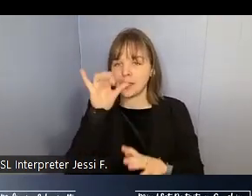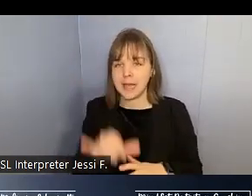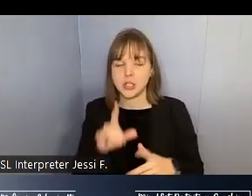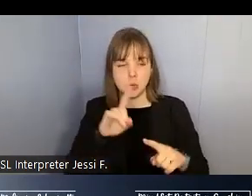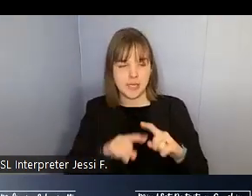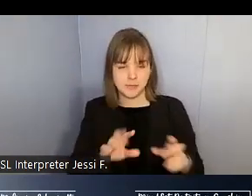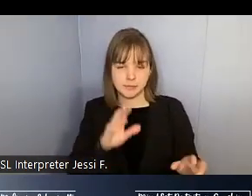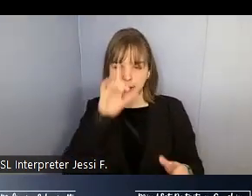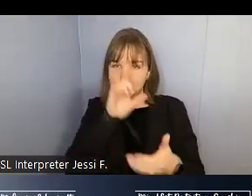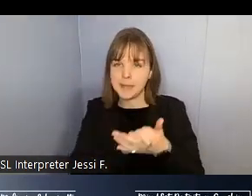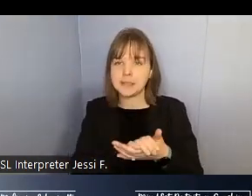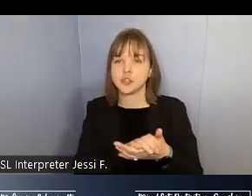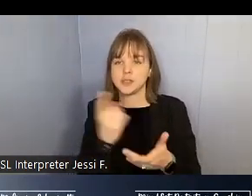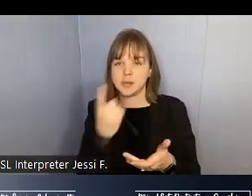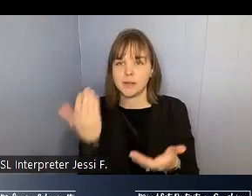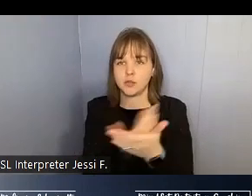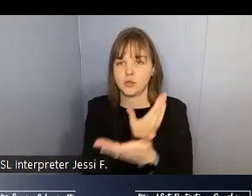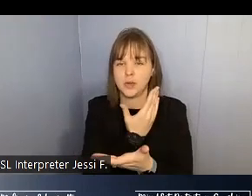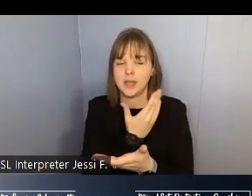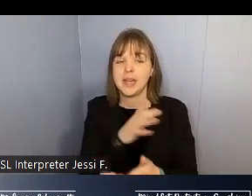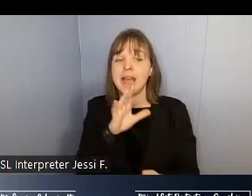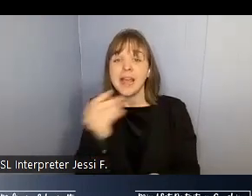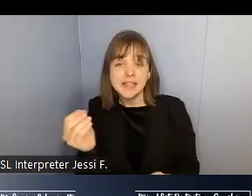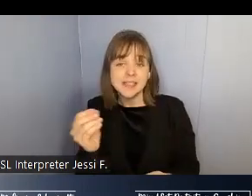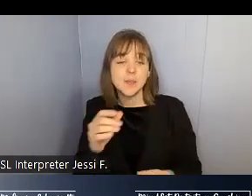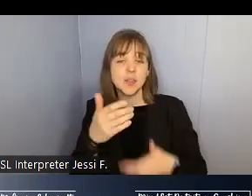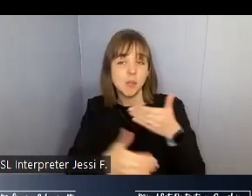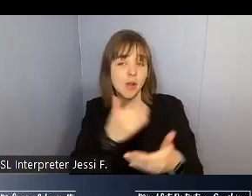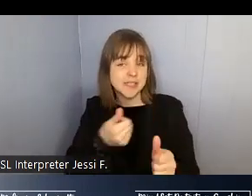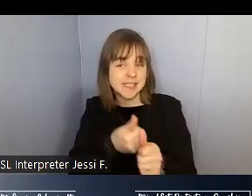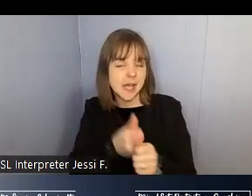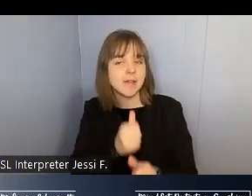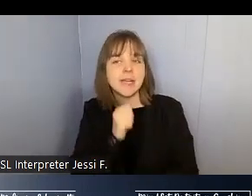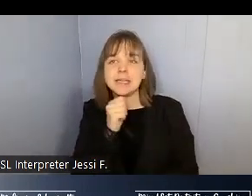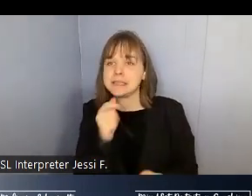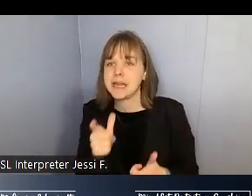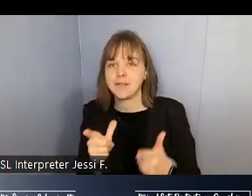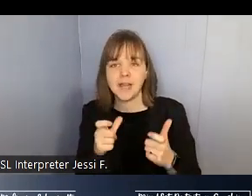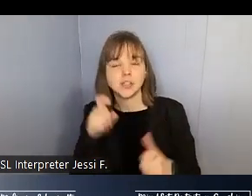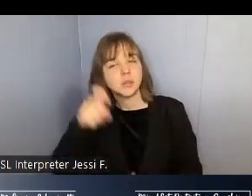to be really, really hard for you to make long-term progress. And it's hard because we live in this society